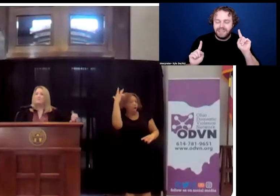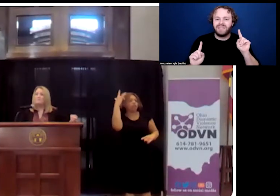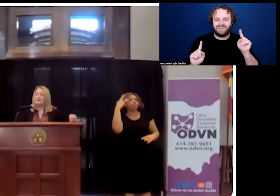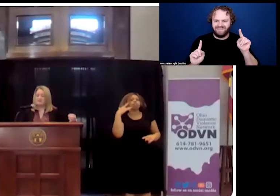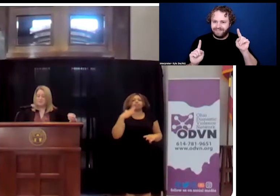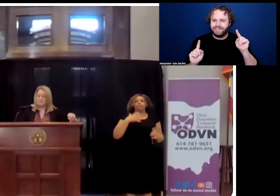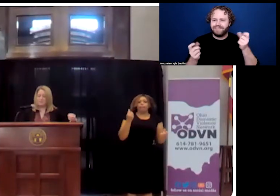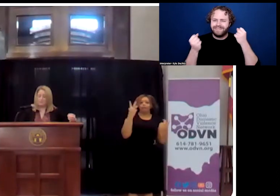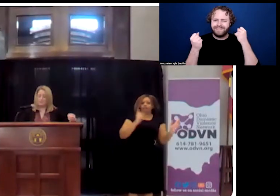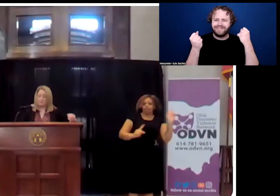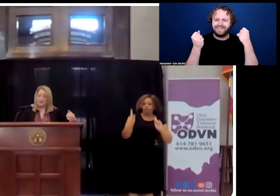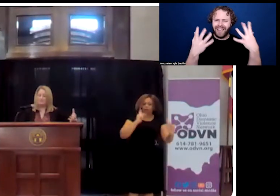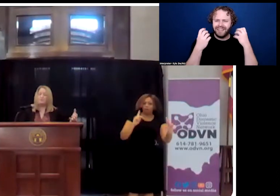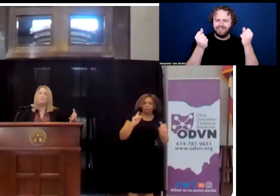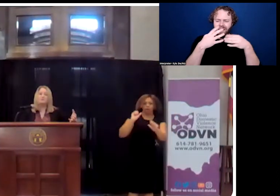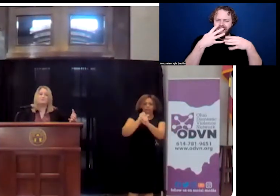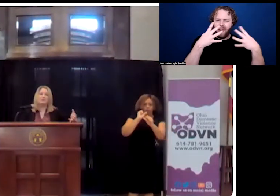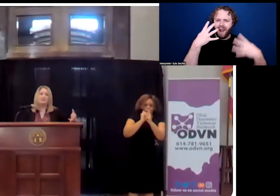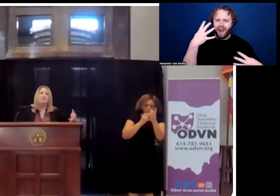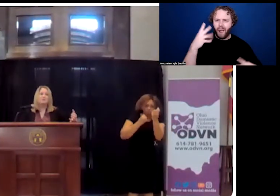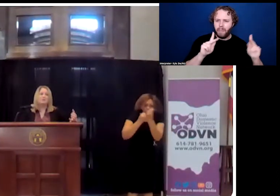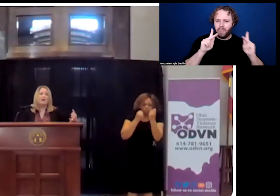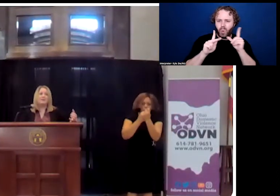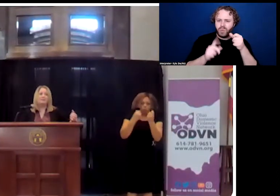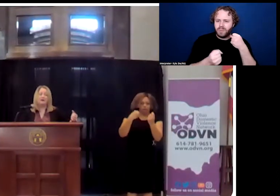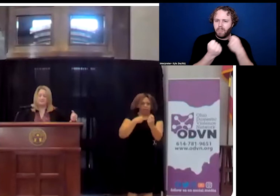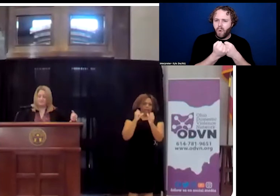the many people who have supported me throughout my life.